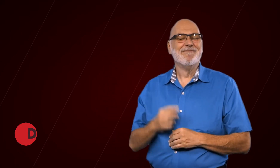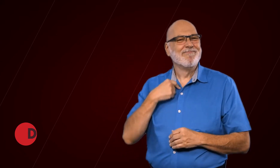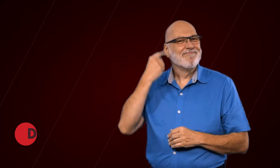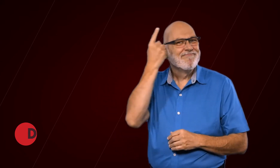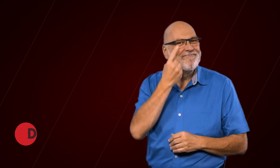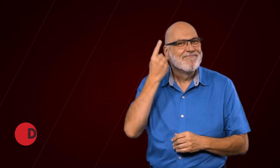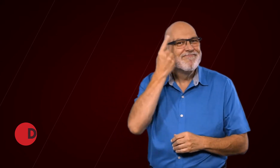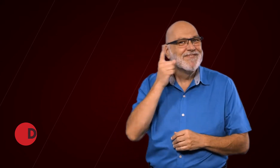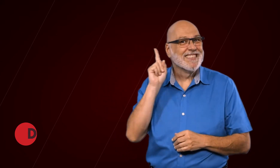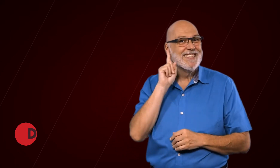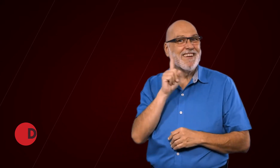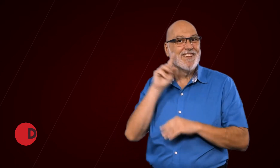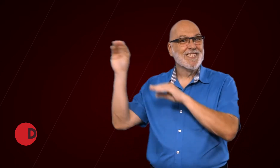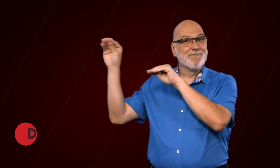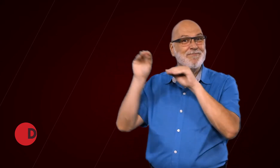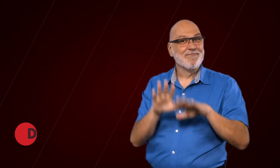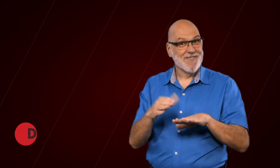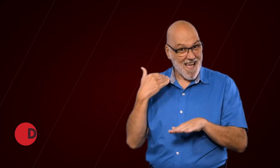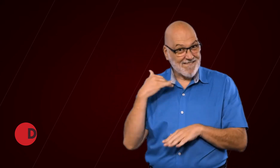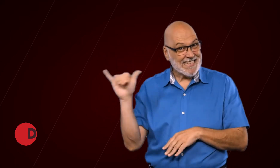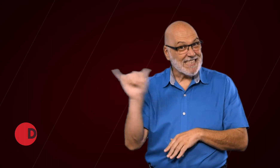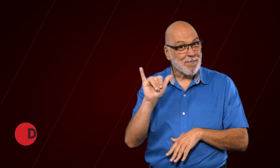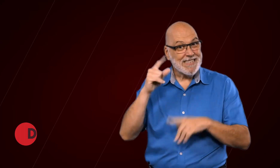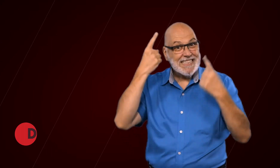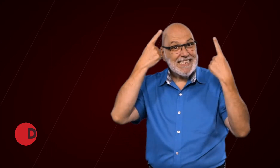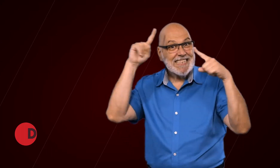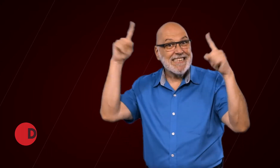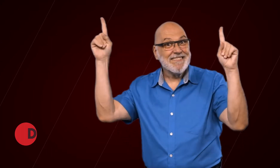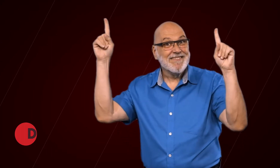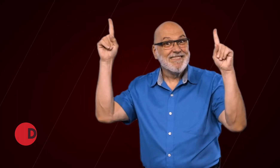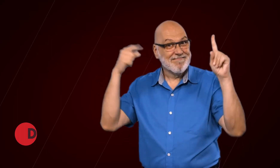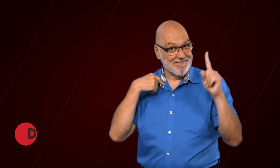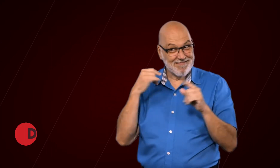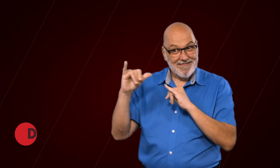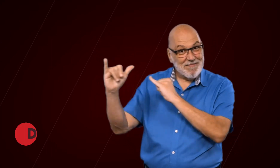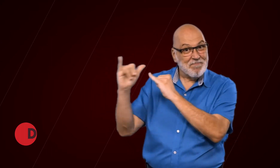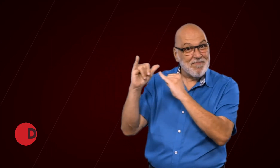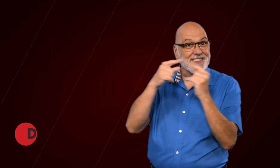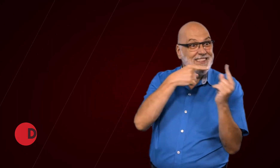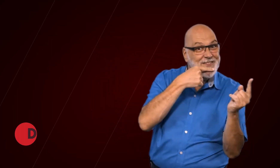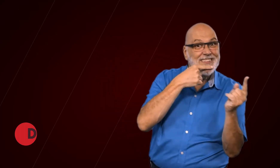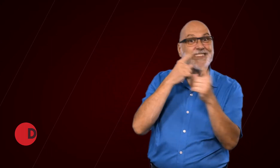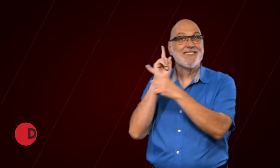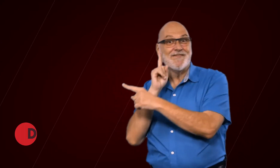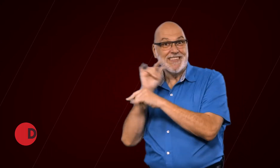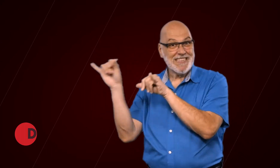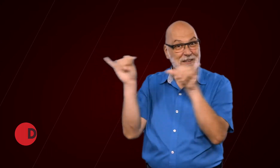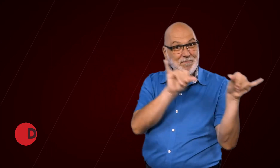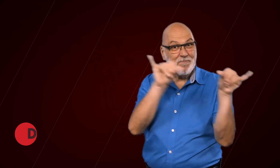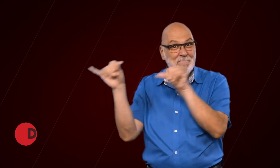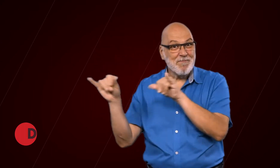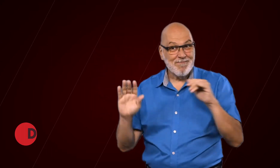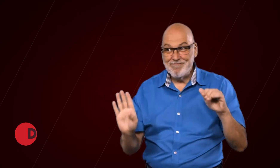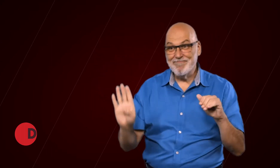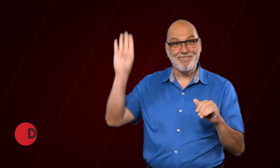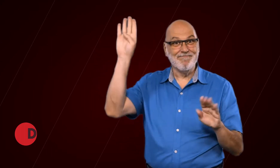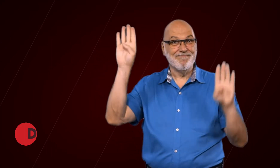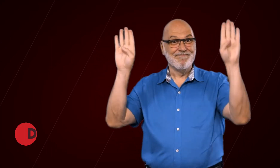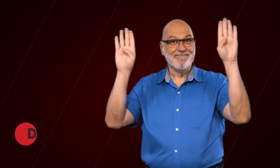Are Deaf immigrants having the same success?